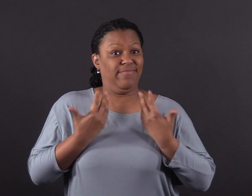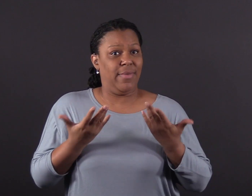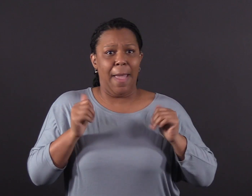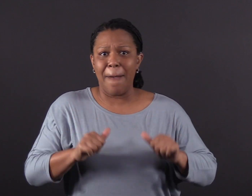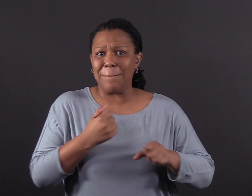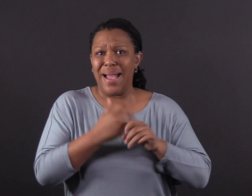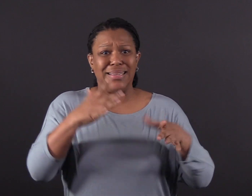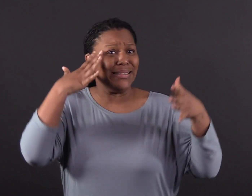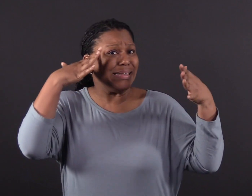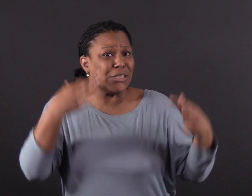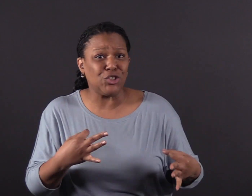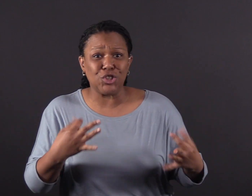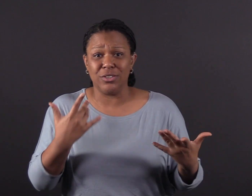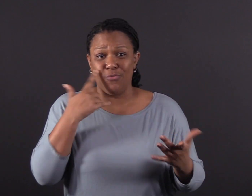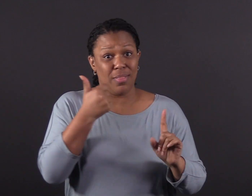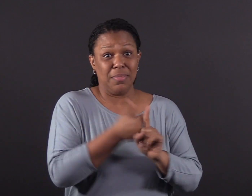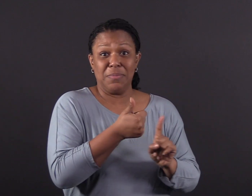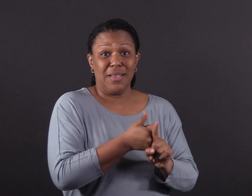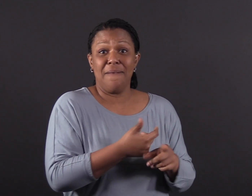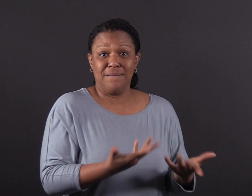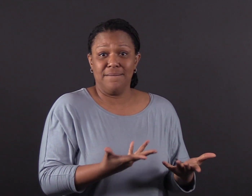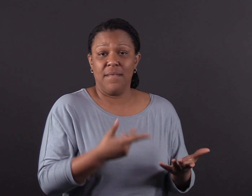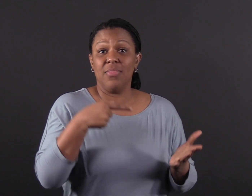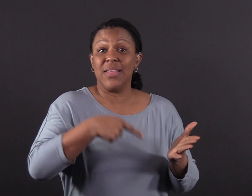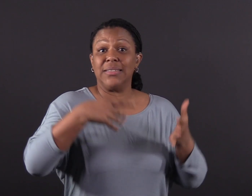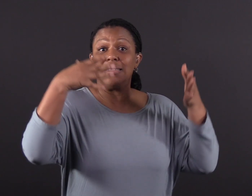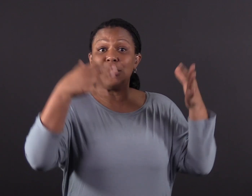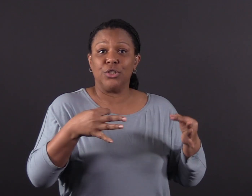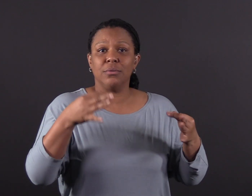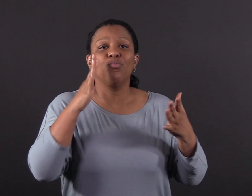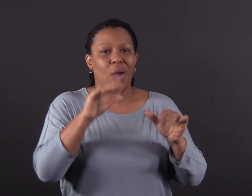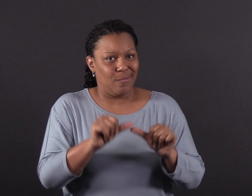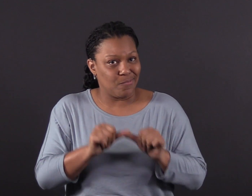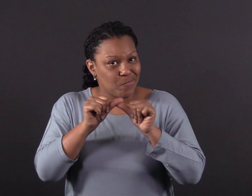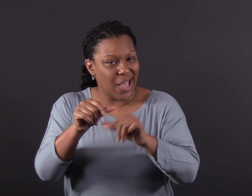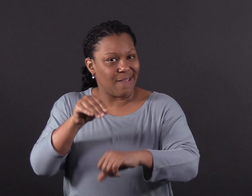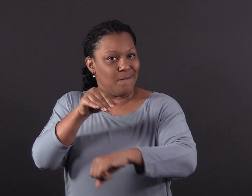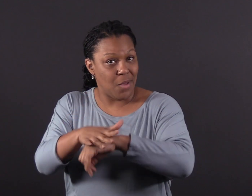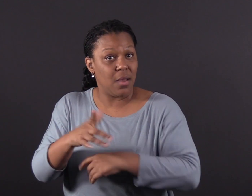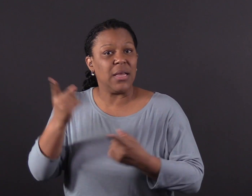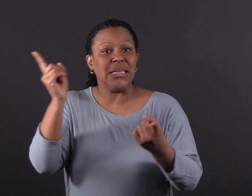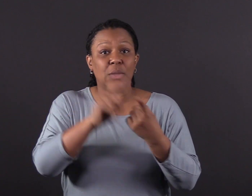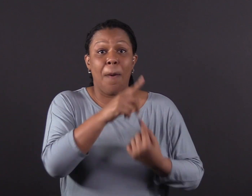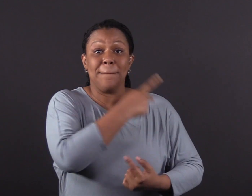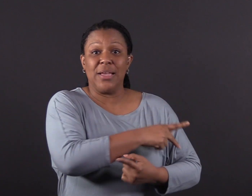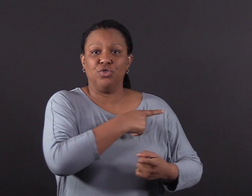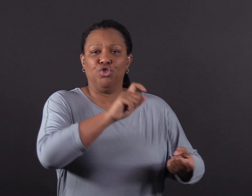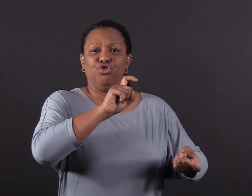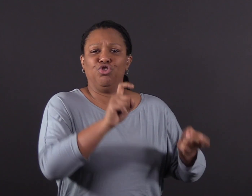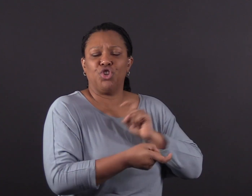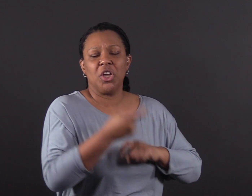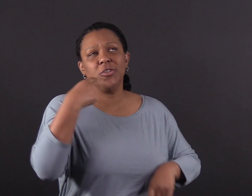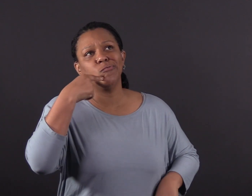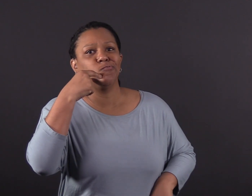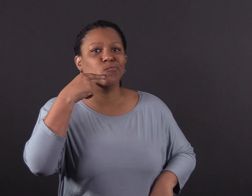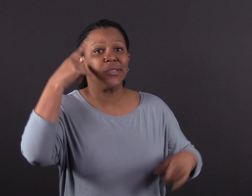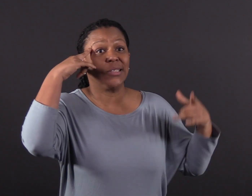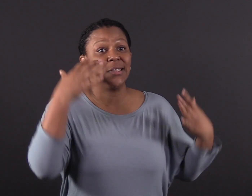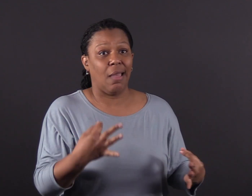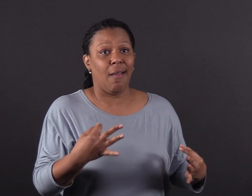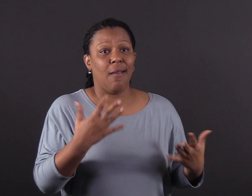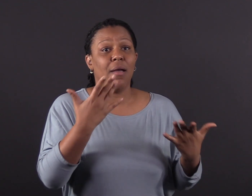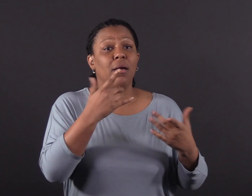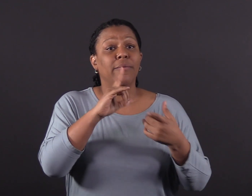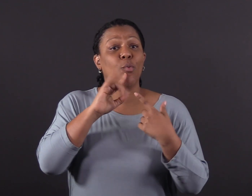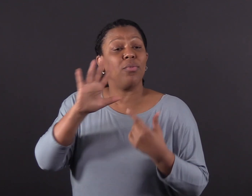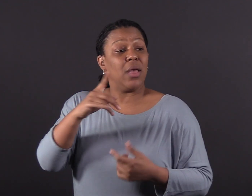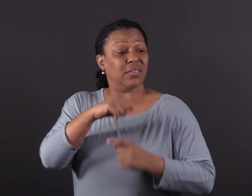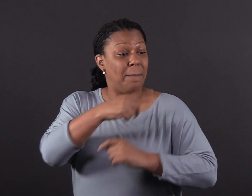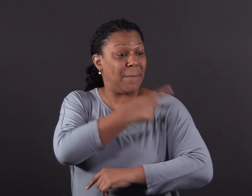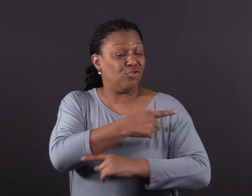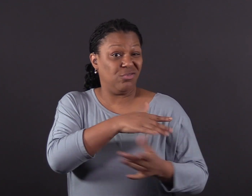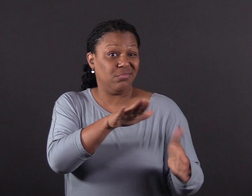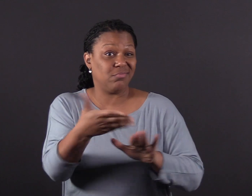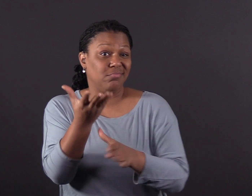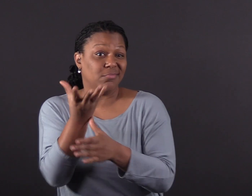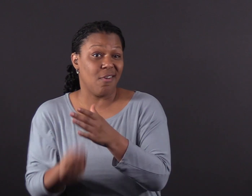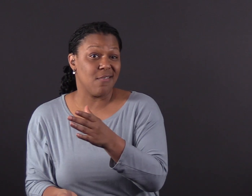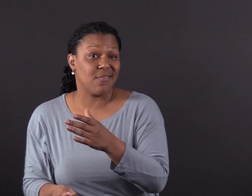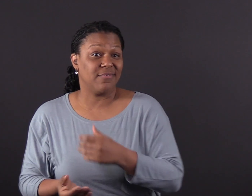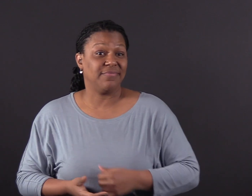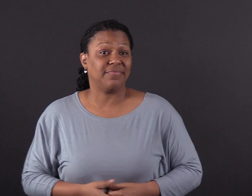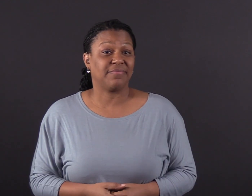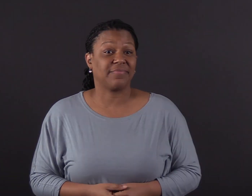for themselves. This decision remains in effect until the patient changes it, or the patient dies.